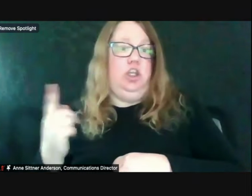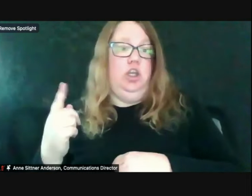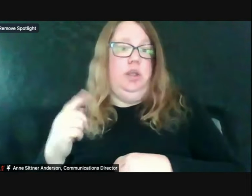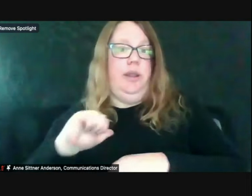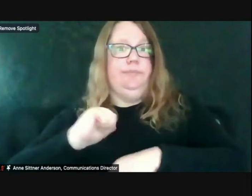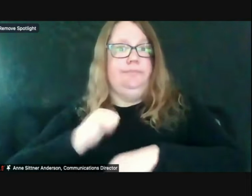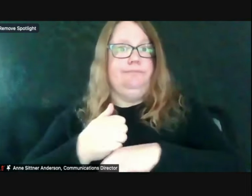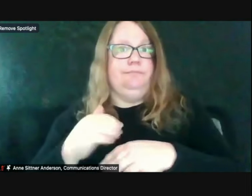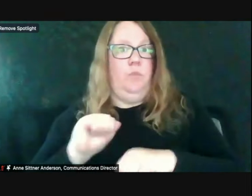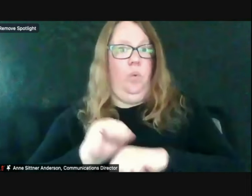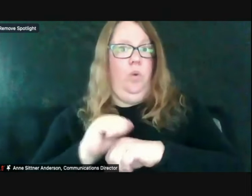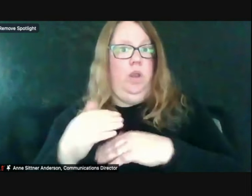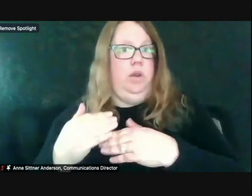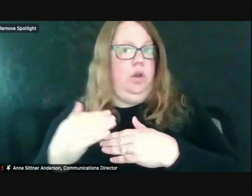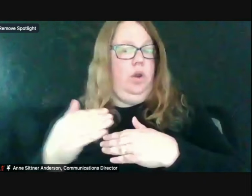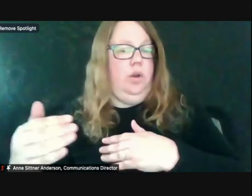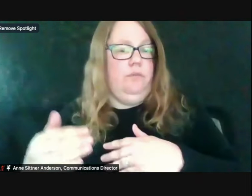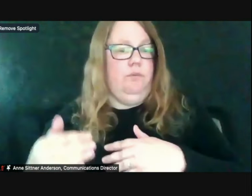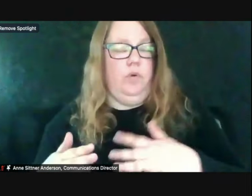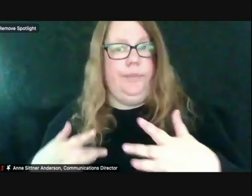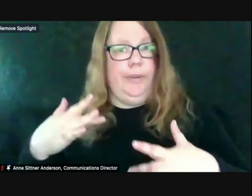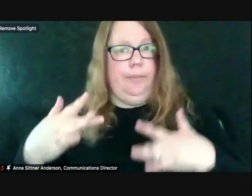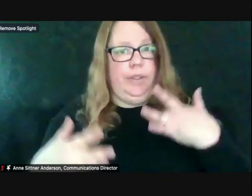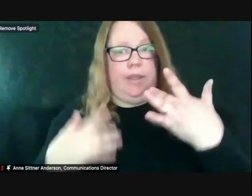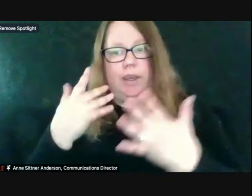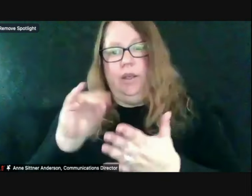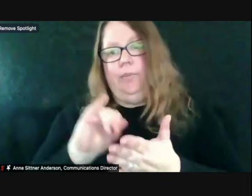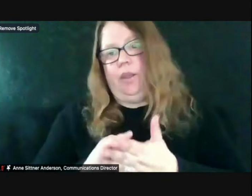We are now set to work together. I am really